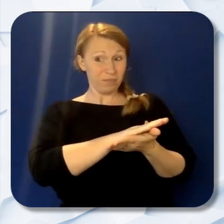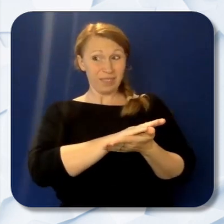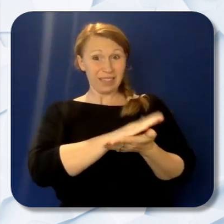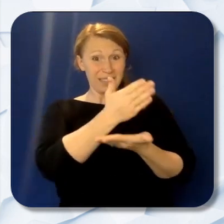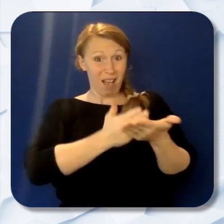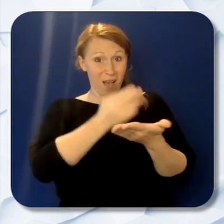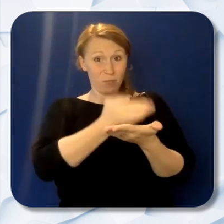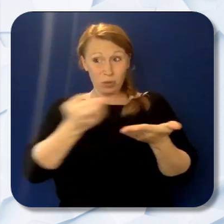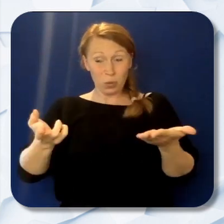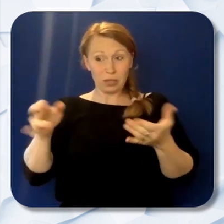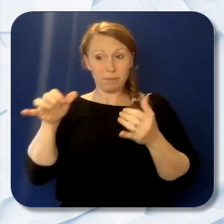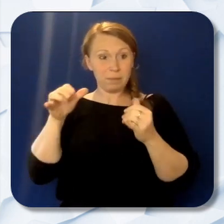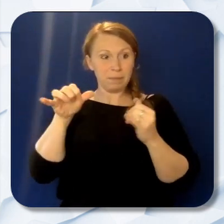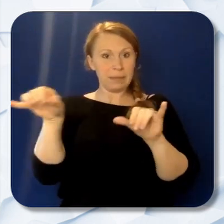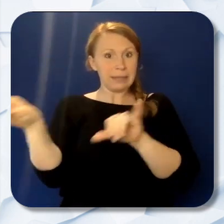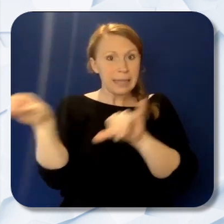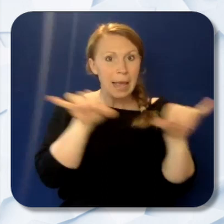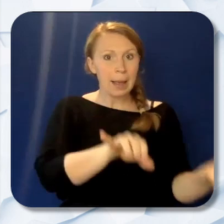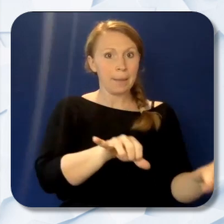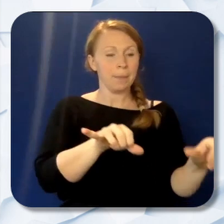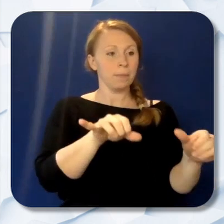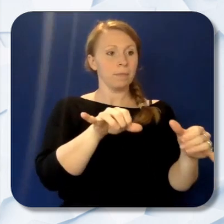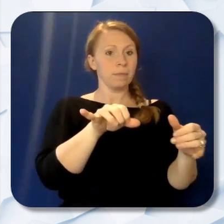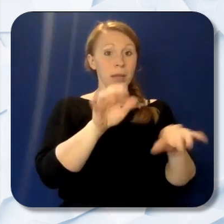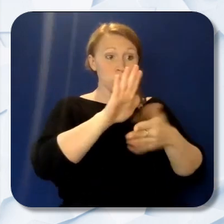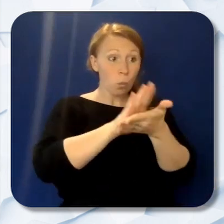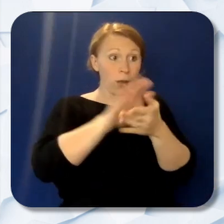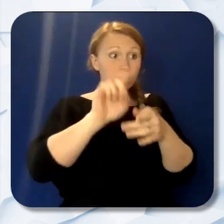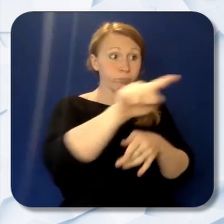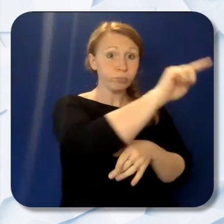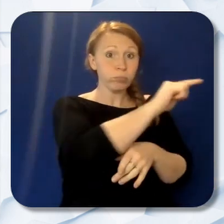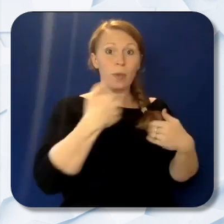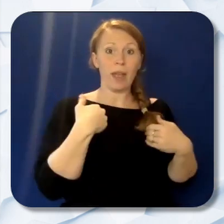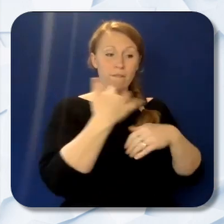defibrillators which creates an opportunity for us to create a way to save a life in the event